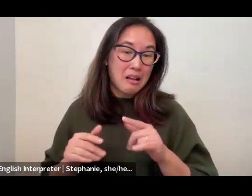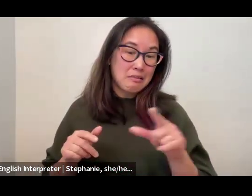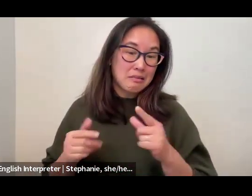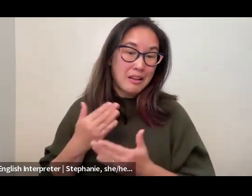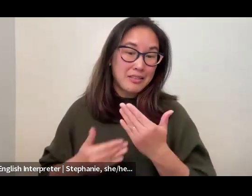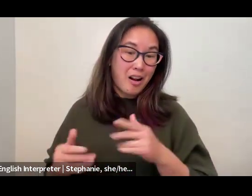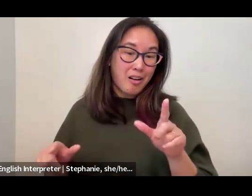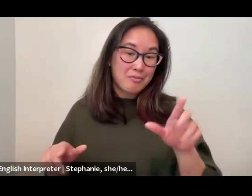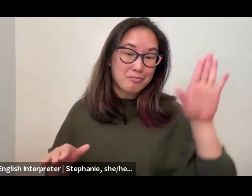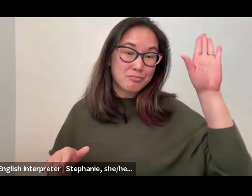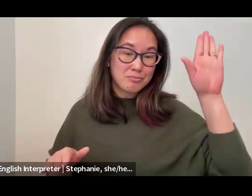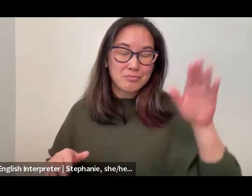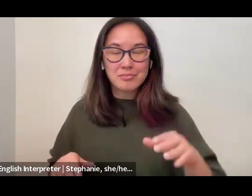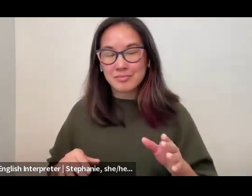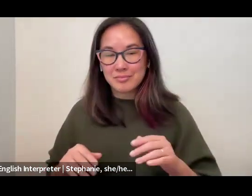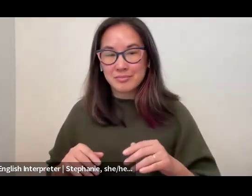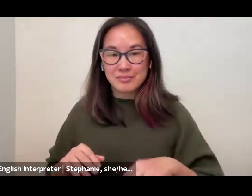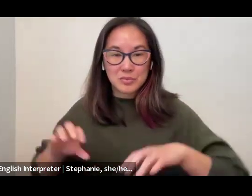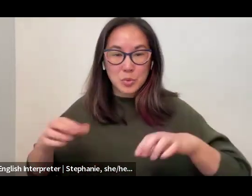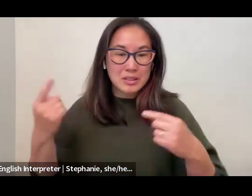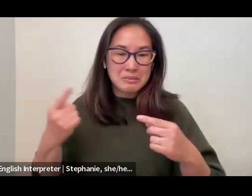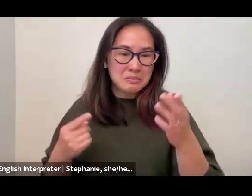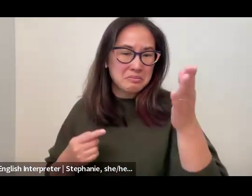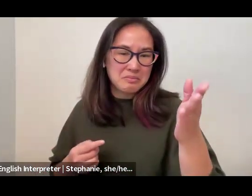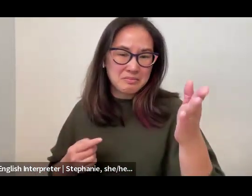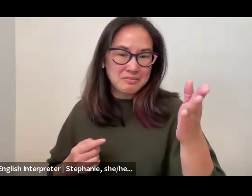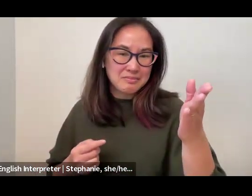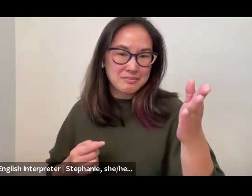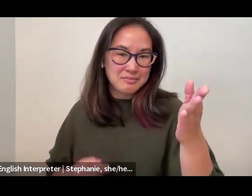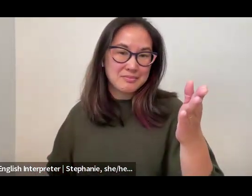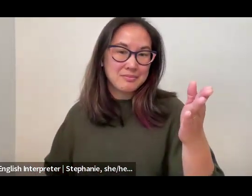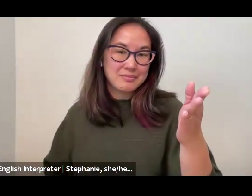Whether that's reaching across or up. Exhale and lower it.